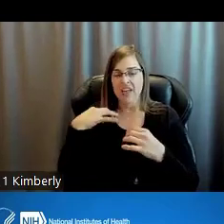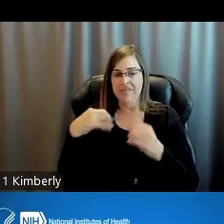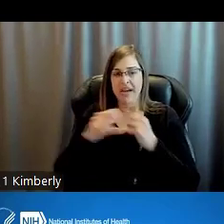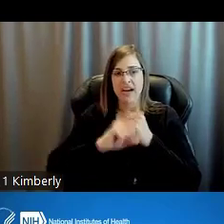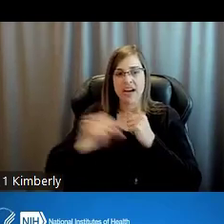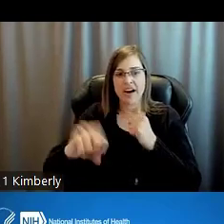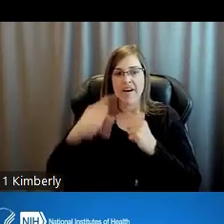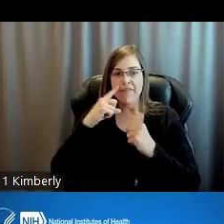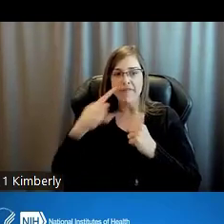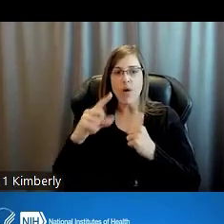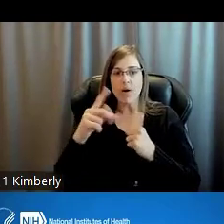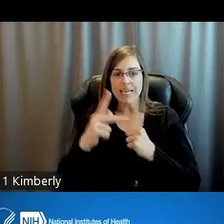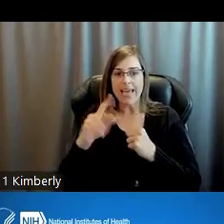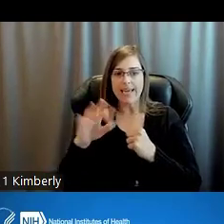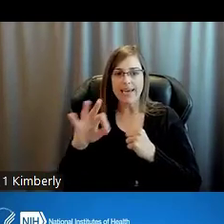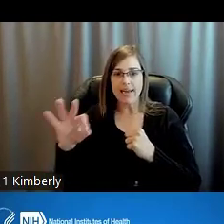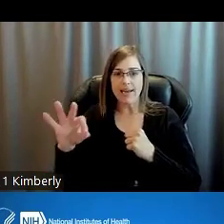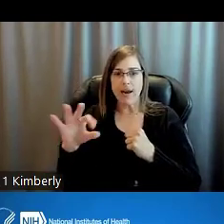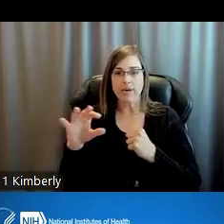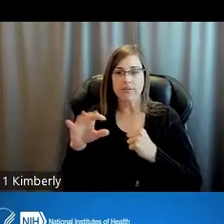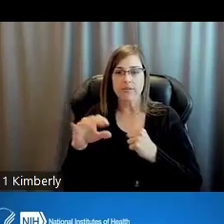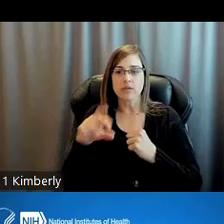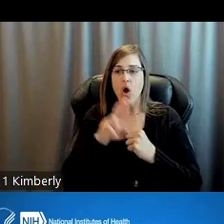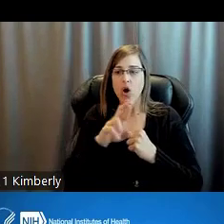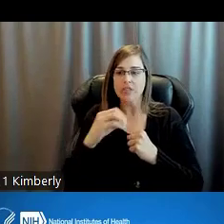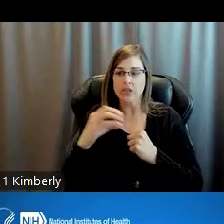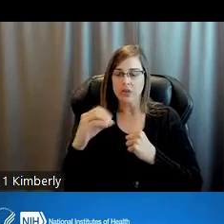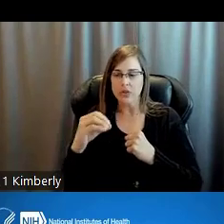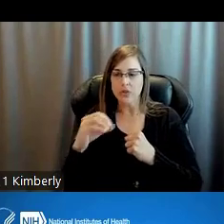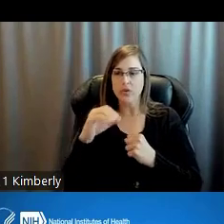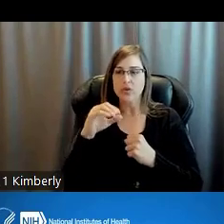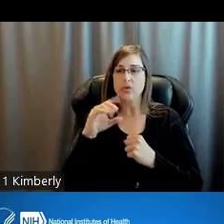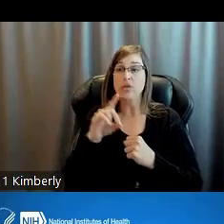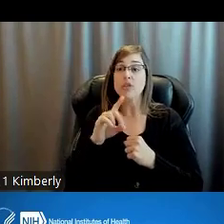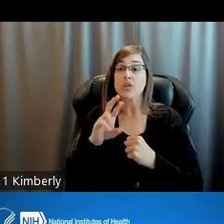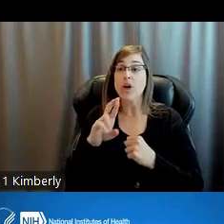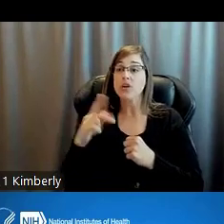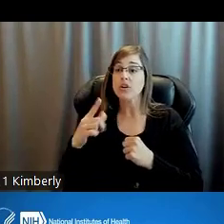for the K99/R00 that Dr. Gibbs mentioned earlier.